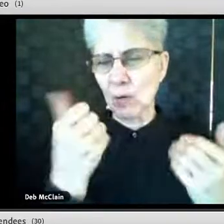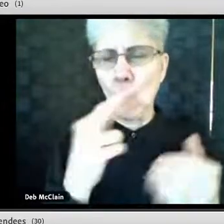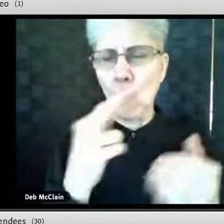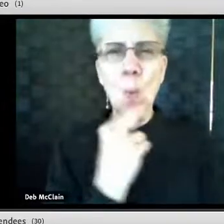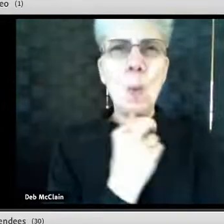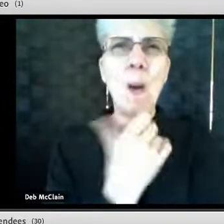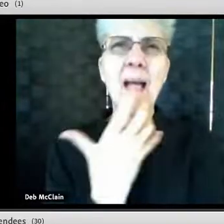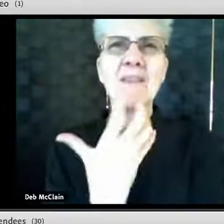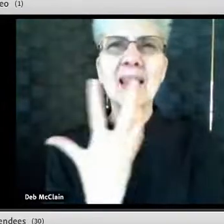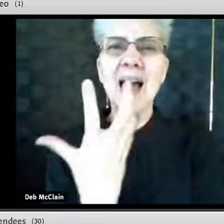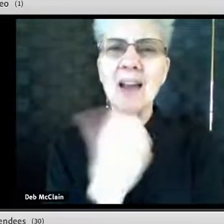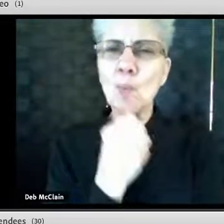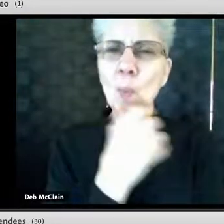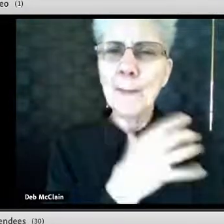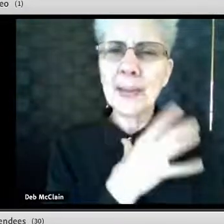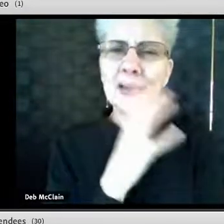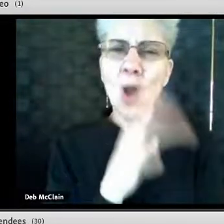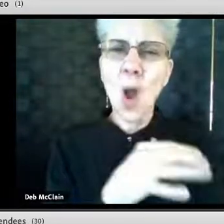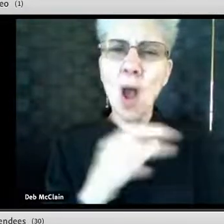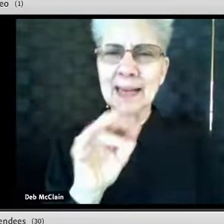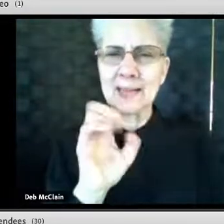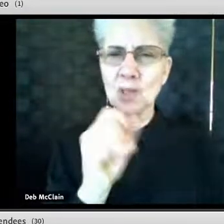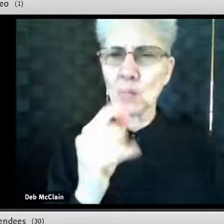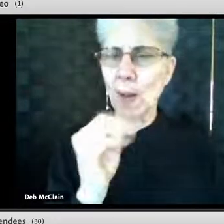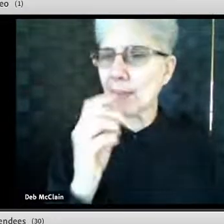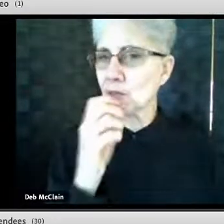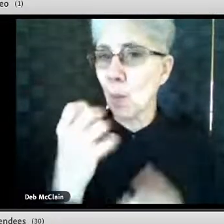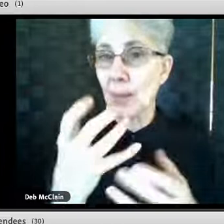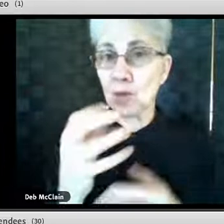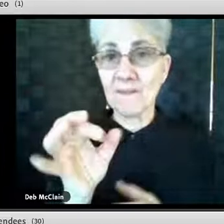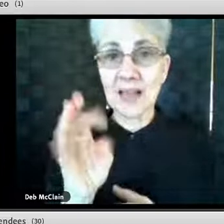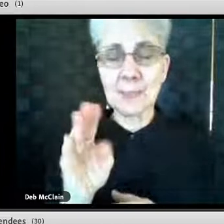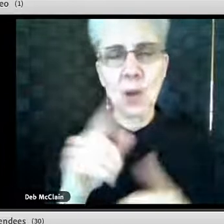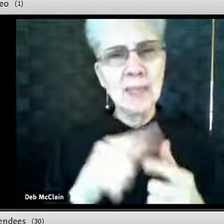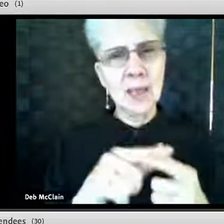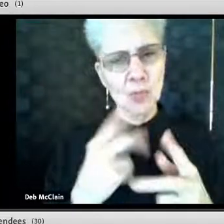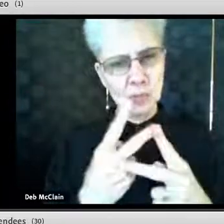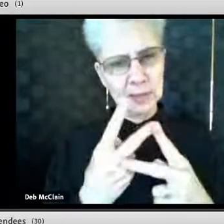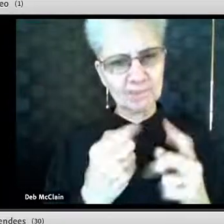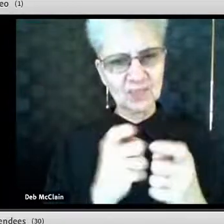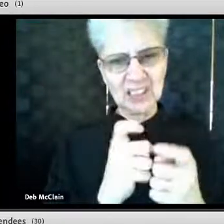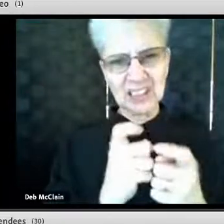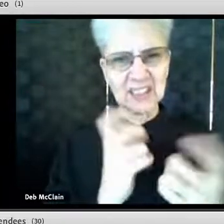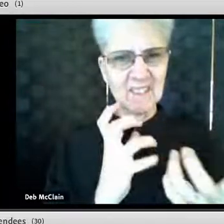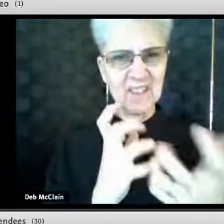or, "I have a lot of women on Instagram and not so many on Facebook," and then you can start to customize your posts